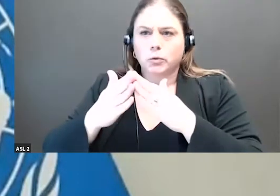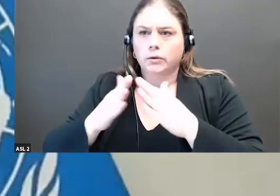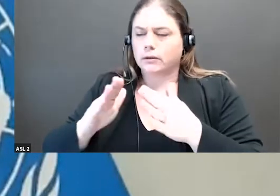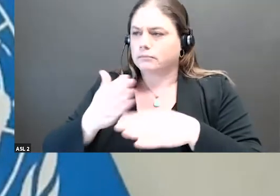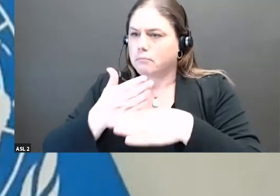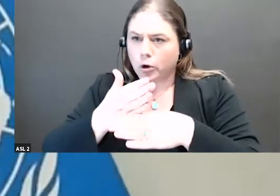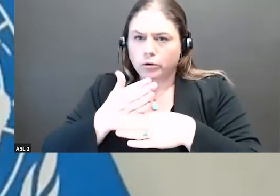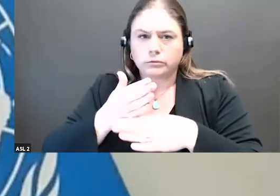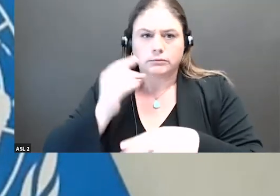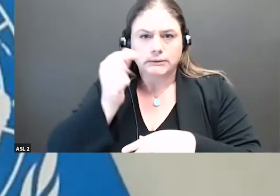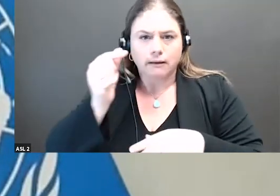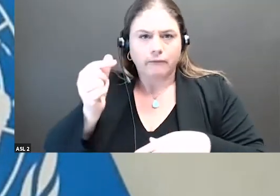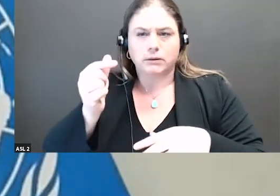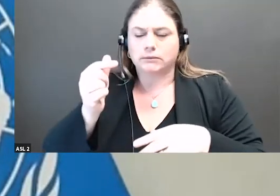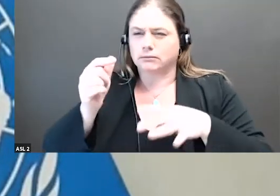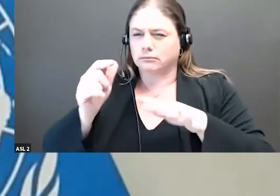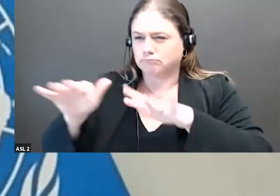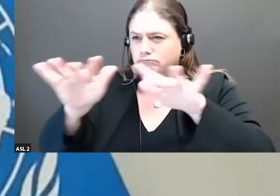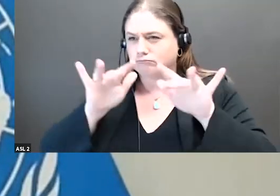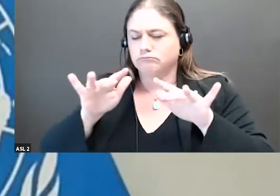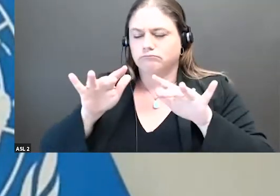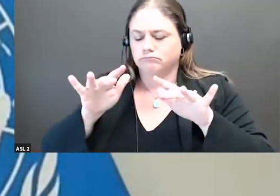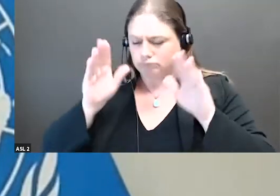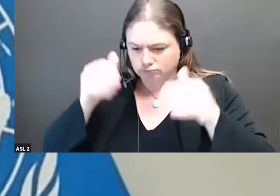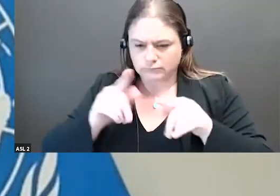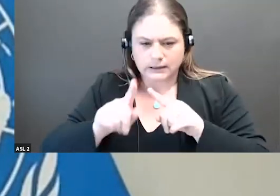have addressed these barriers and they've tried to develop programs and strategies.